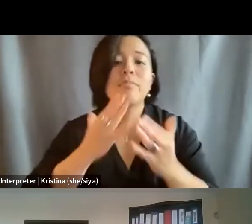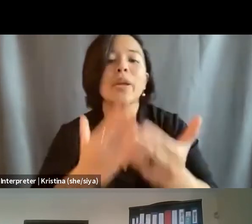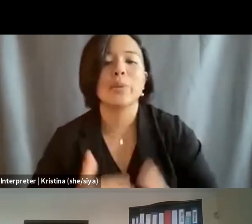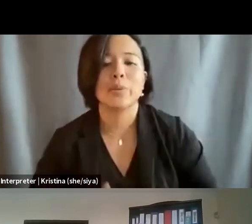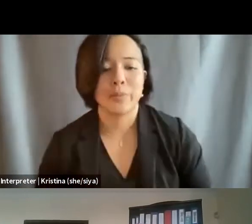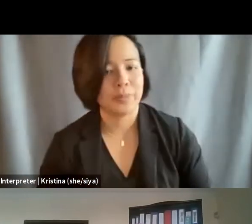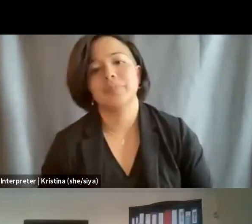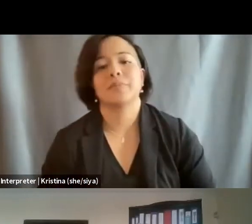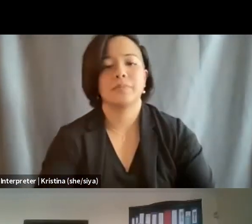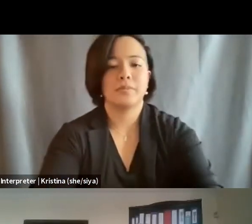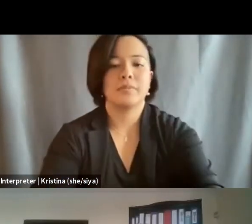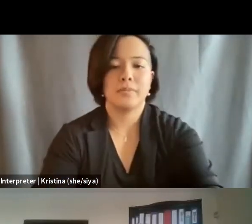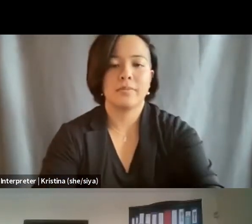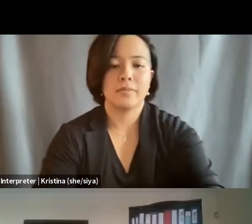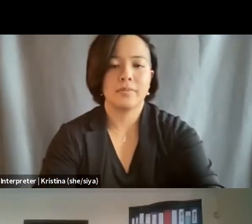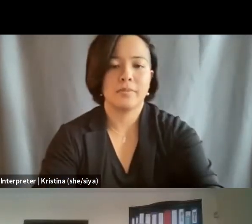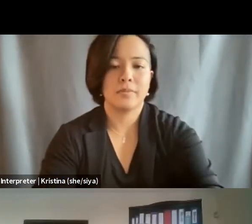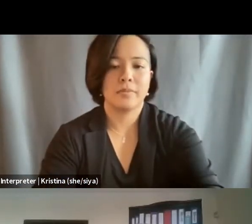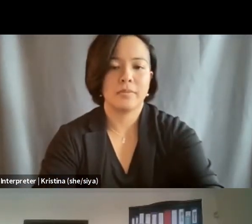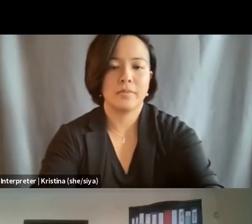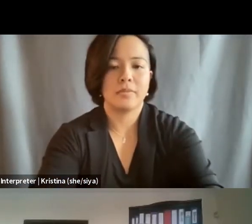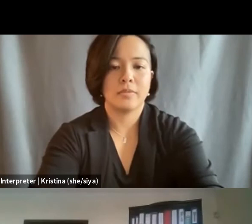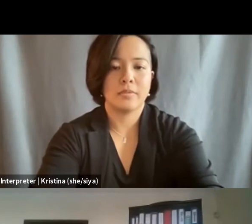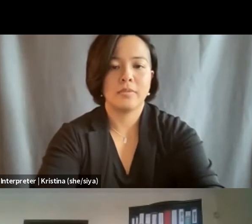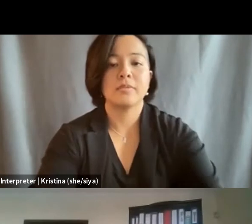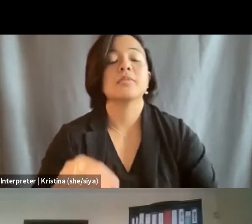Thank you so much Barbara for that wonderful response.